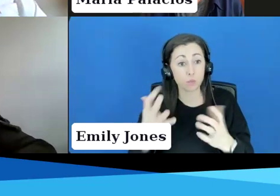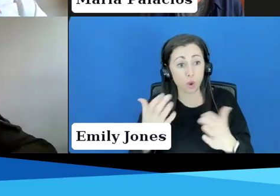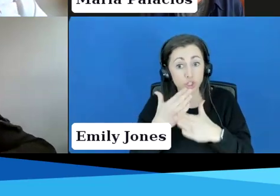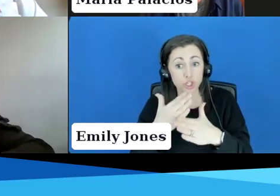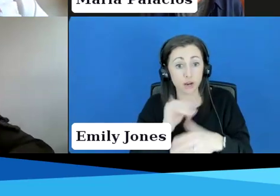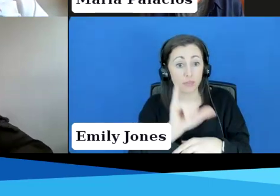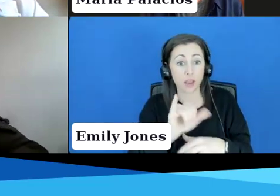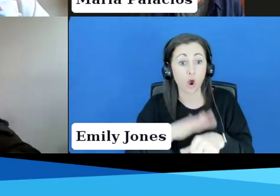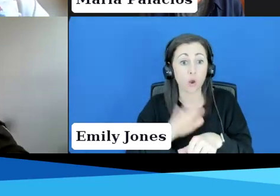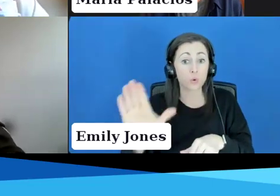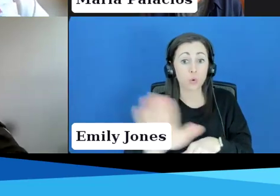It would be greatly appreciated.